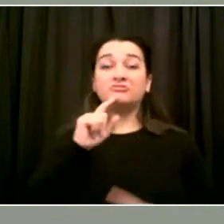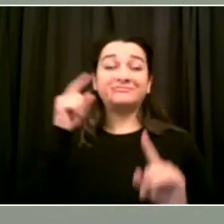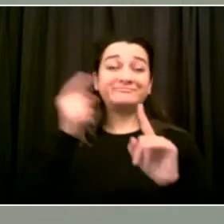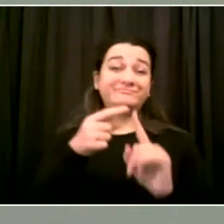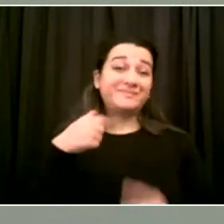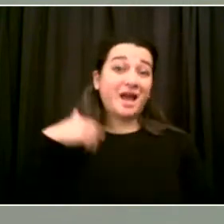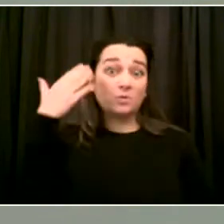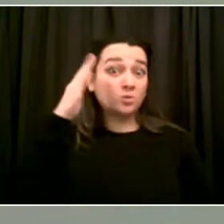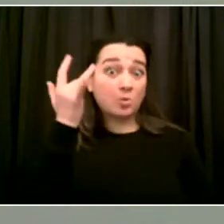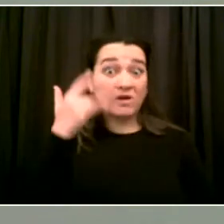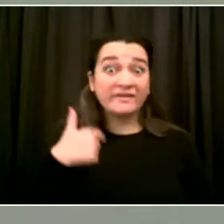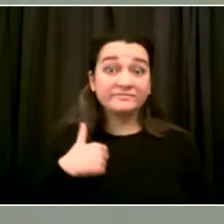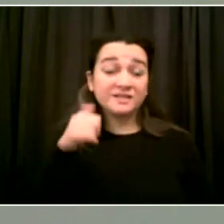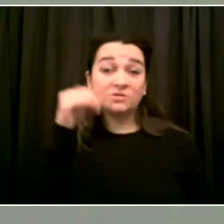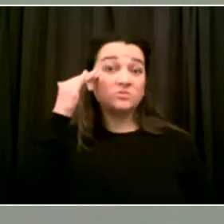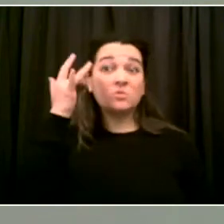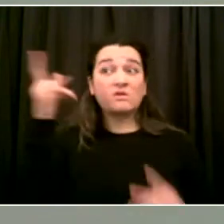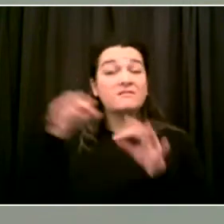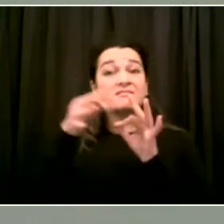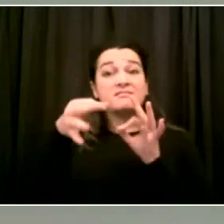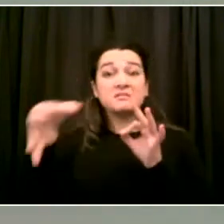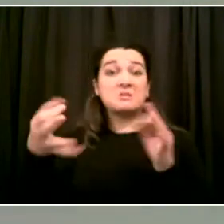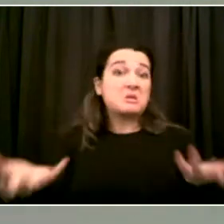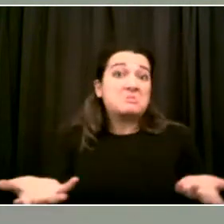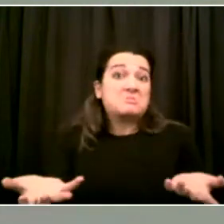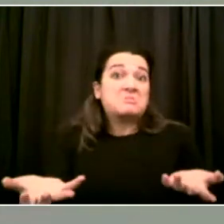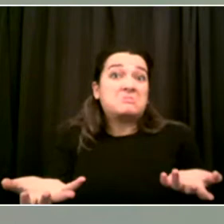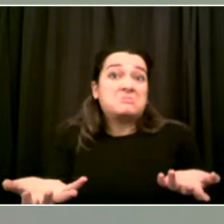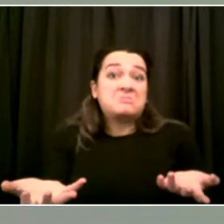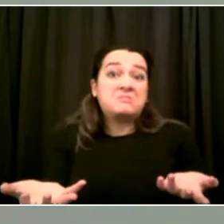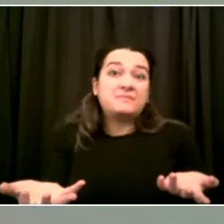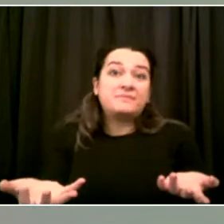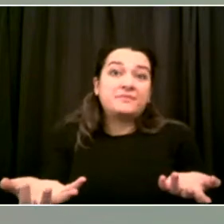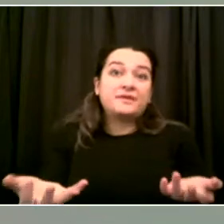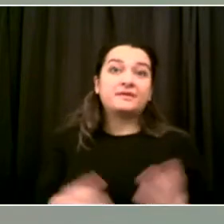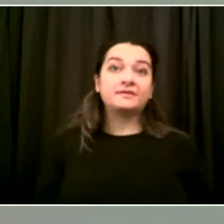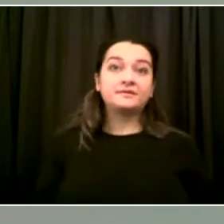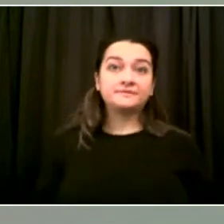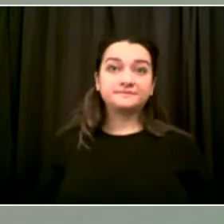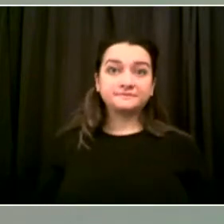WOULD HAVE SPED IT UP, ALL THESE US-BASED COMPANIES OF DEDICATED ALL OF THEIR RESOURCES